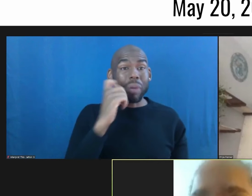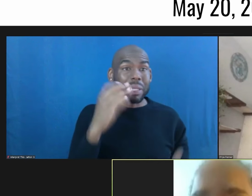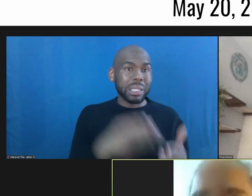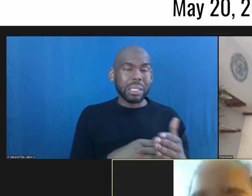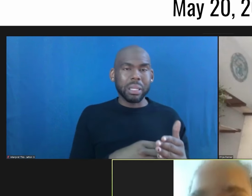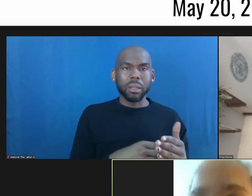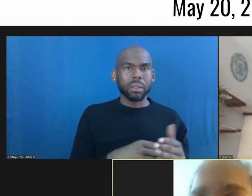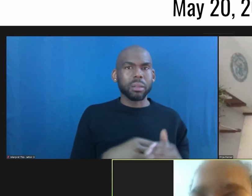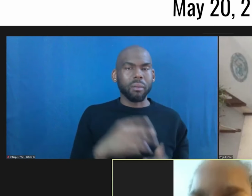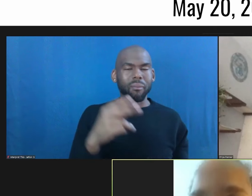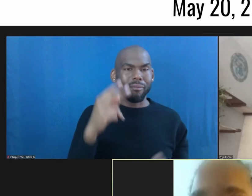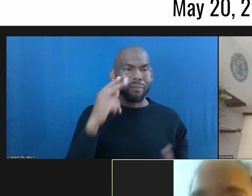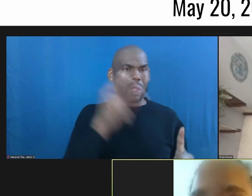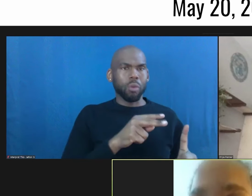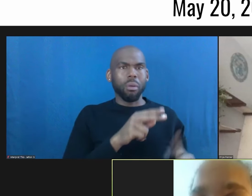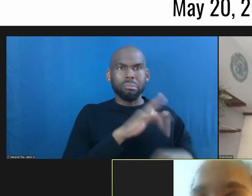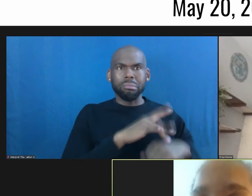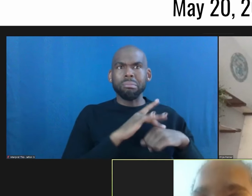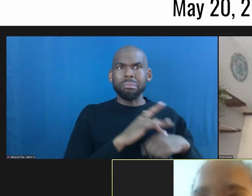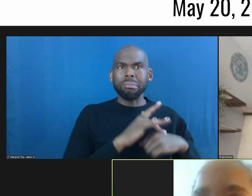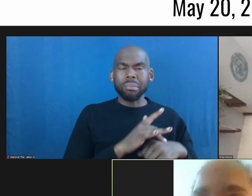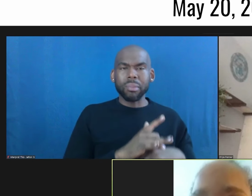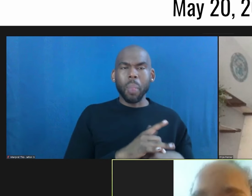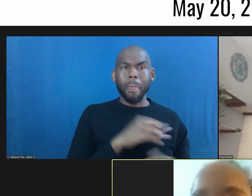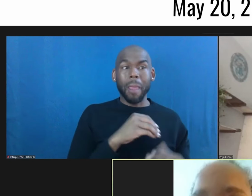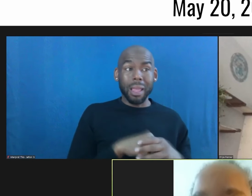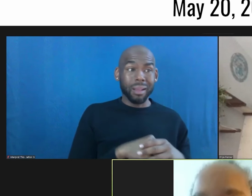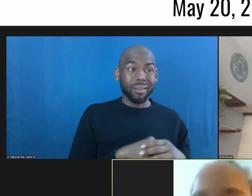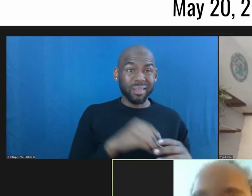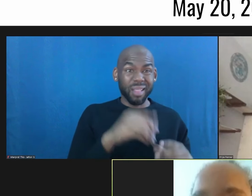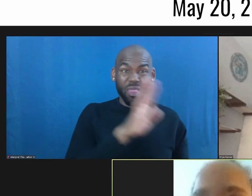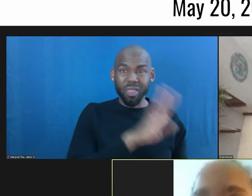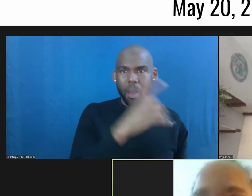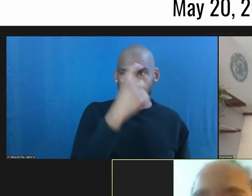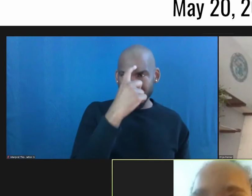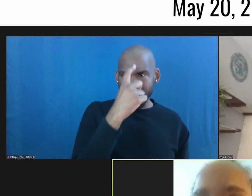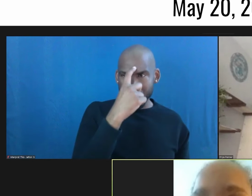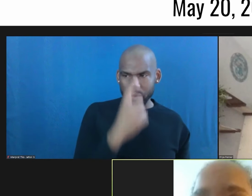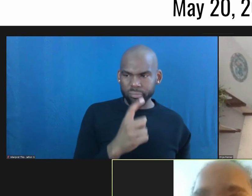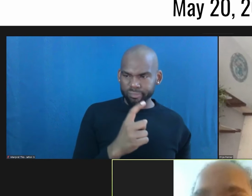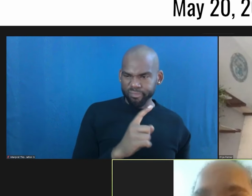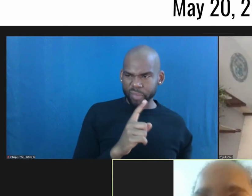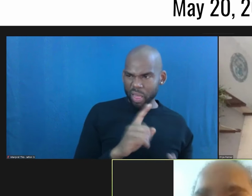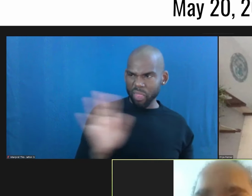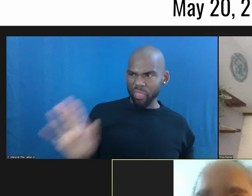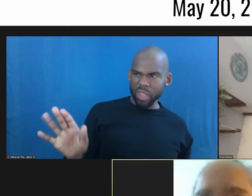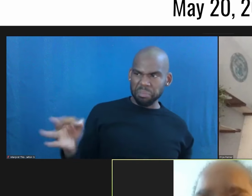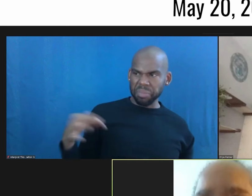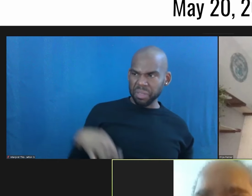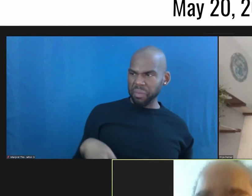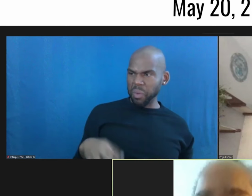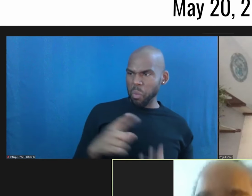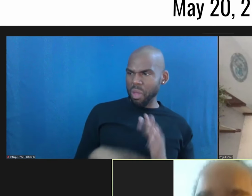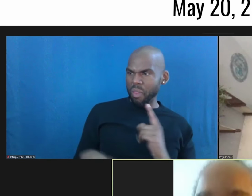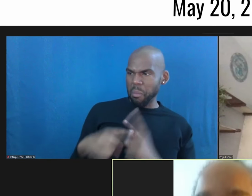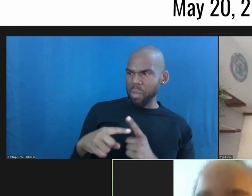in your minds questioning what we have to bring, then it causes you not to want to effectively